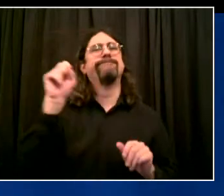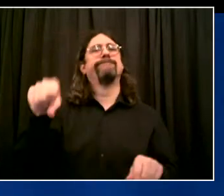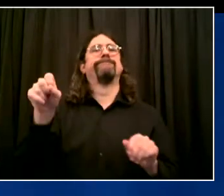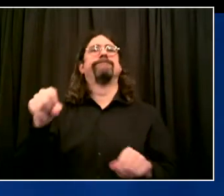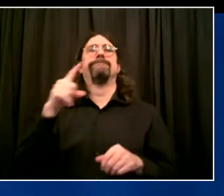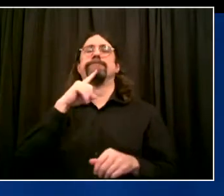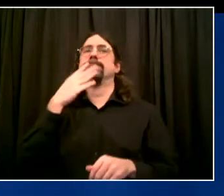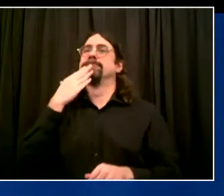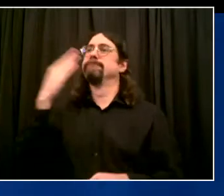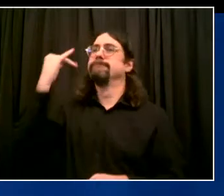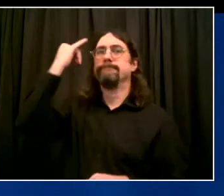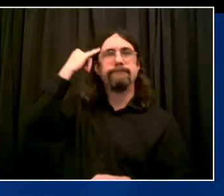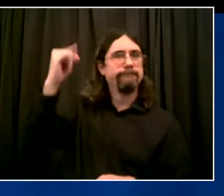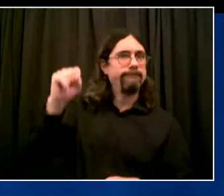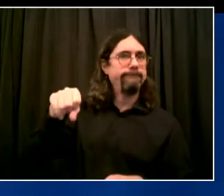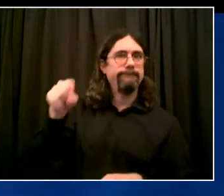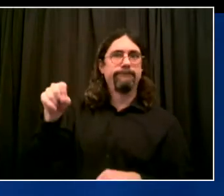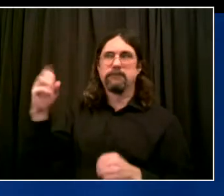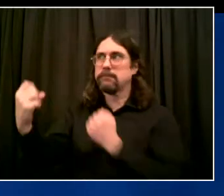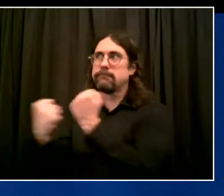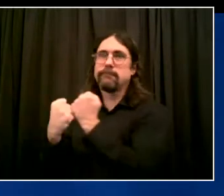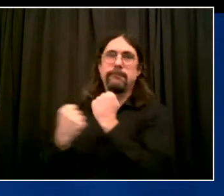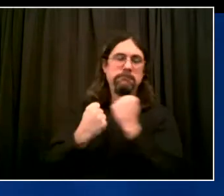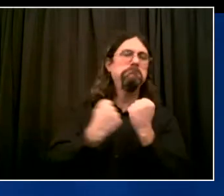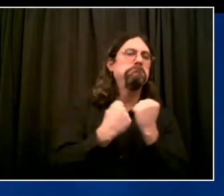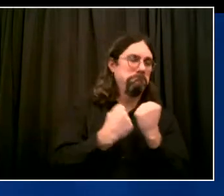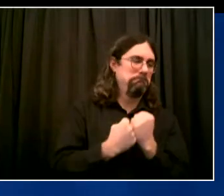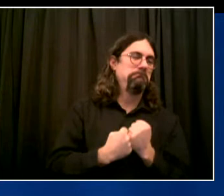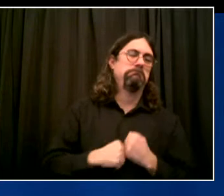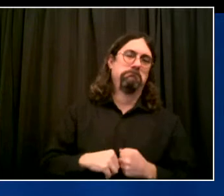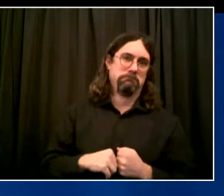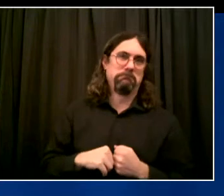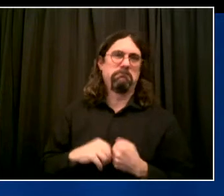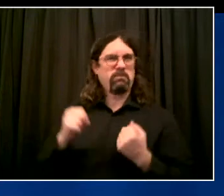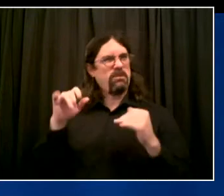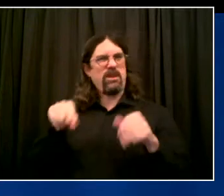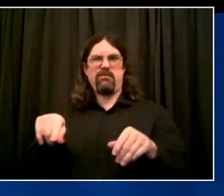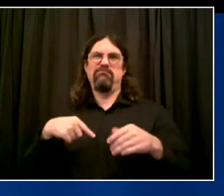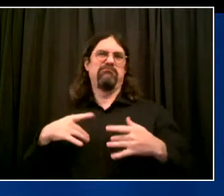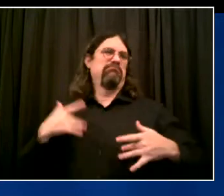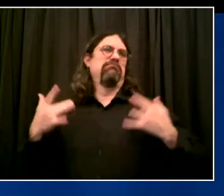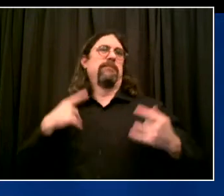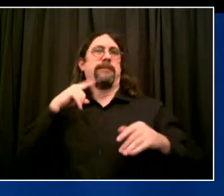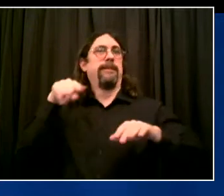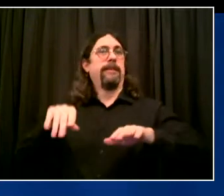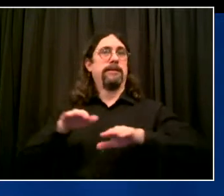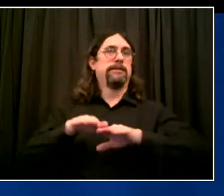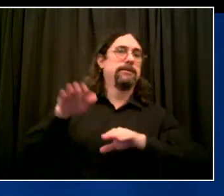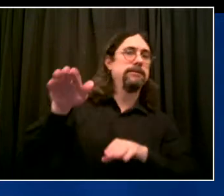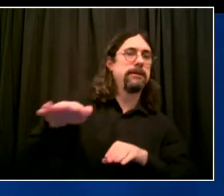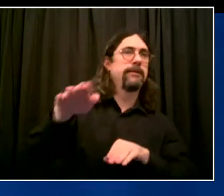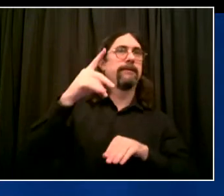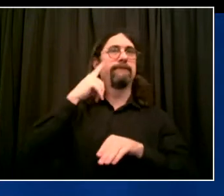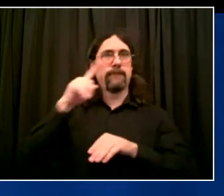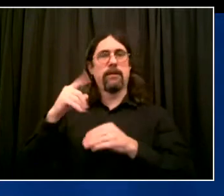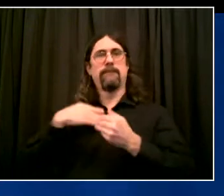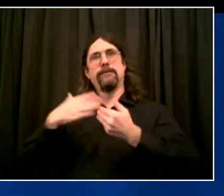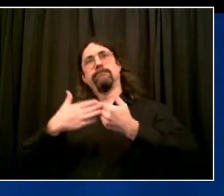FROM COMMUNITIES ACROSS THE CITY. HAPPY TO PUT IT INTO ACTIONN. IT IS THE LATEST